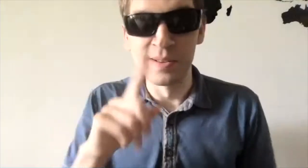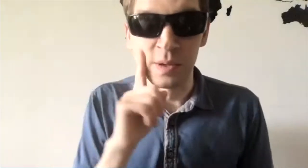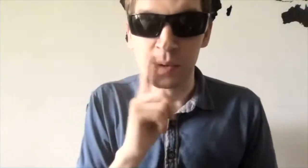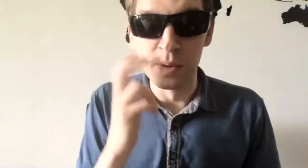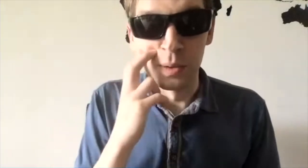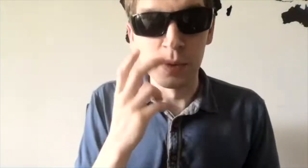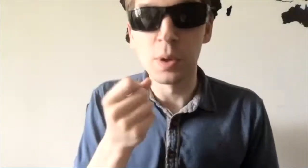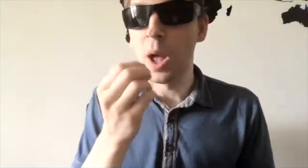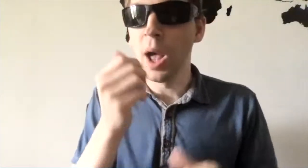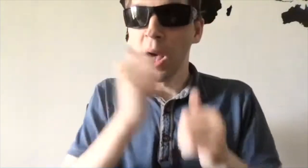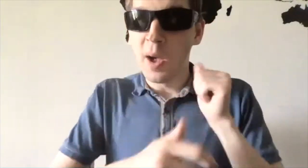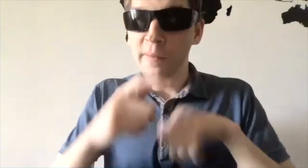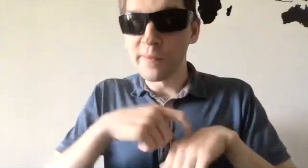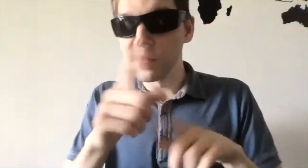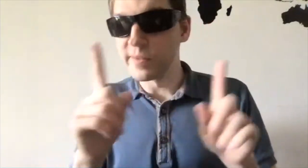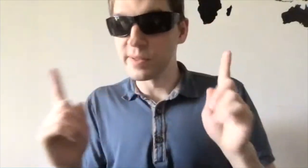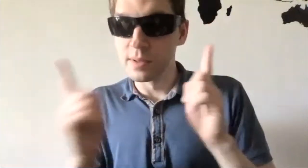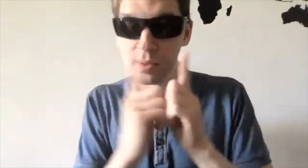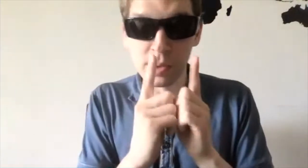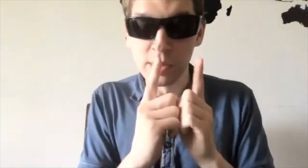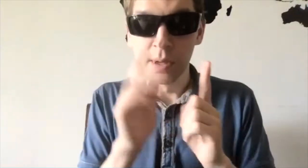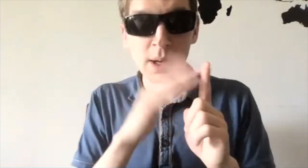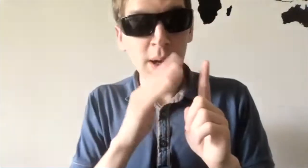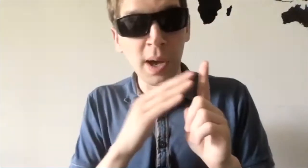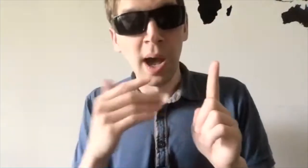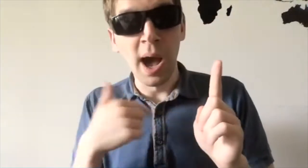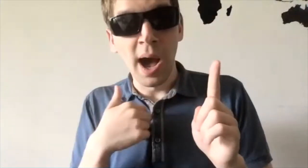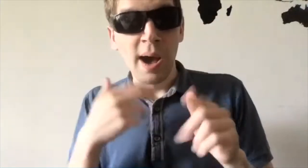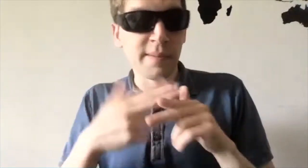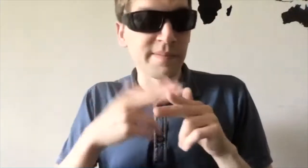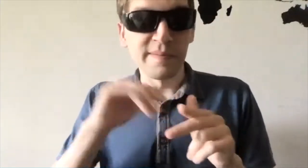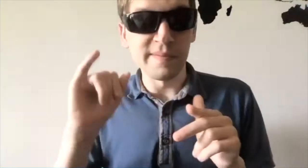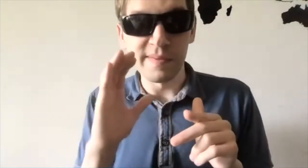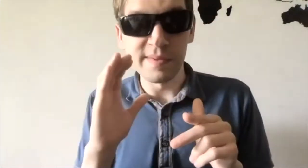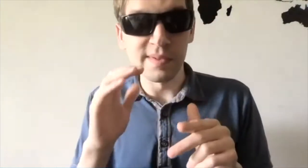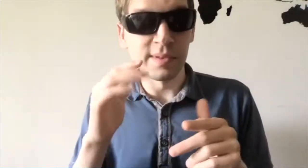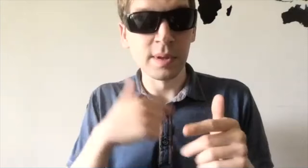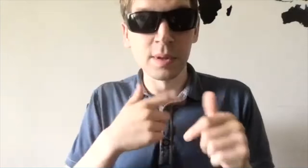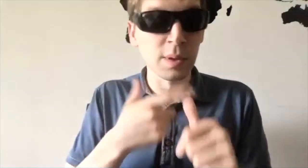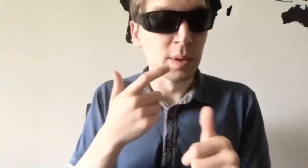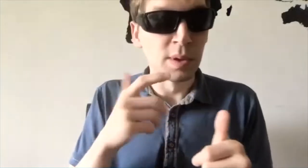in my head. But if I don't know that it's hard to grasp that while I'm talking with someone.